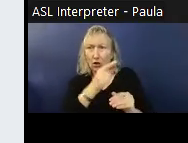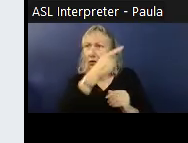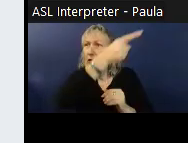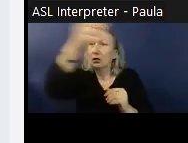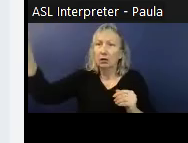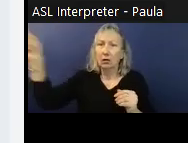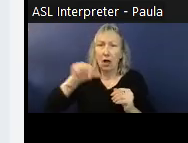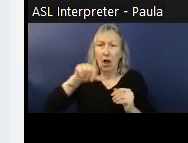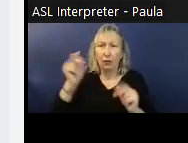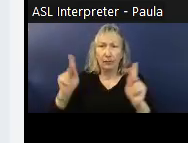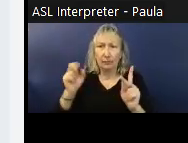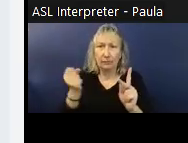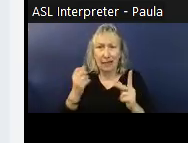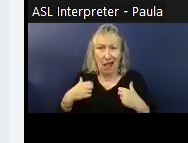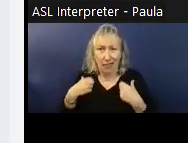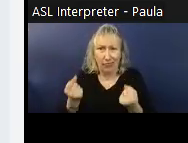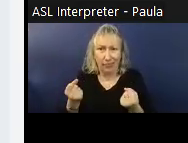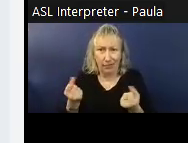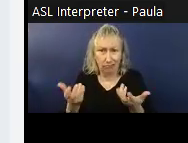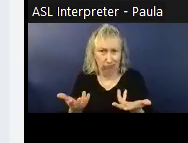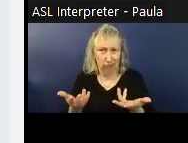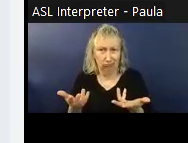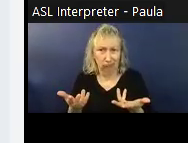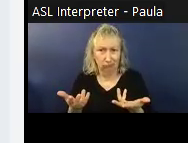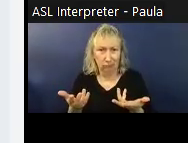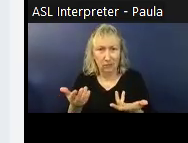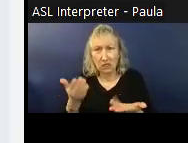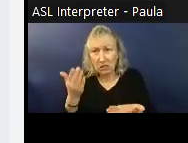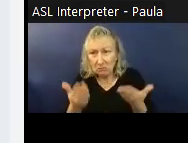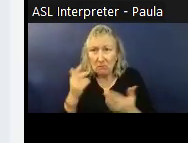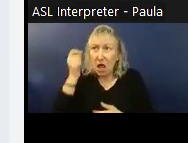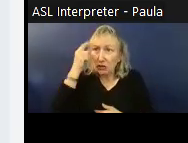Now, there may be, you know, the common dining rooms may be shut down there.